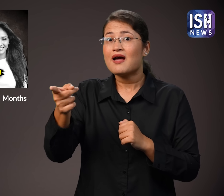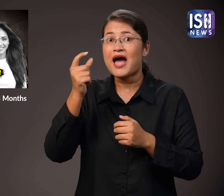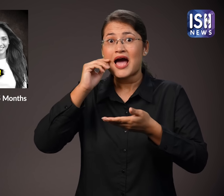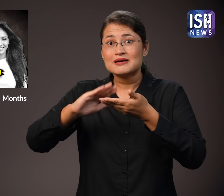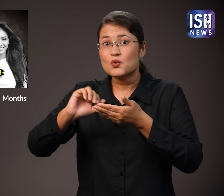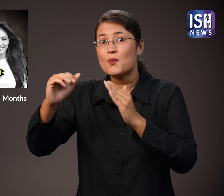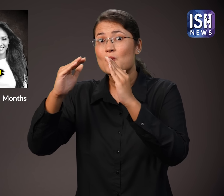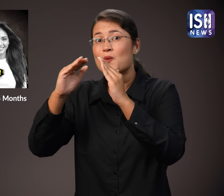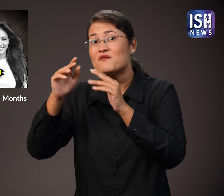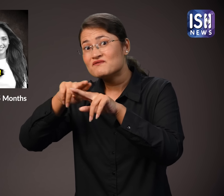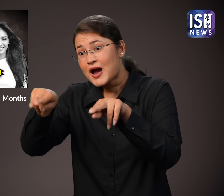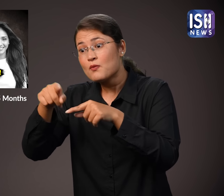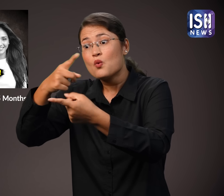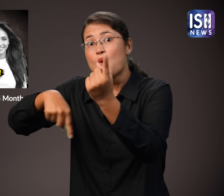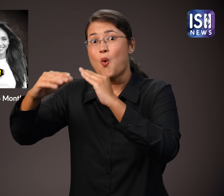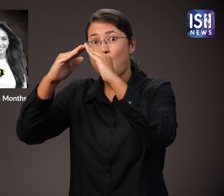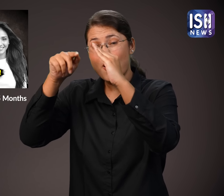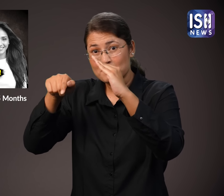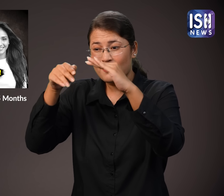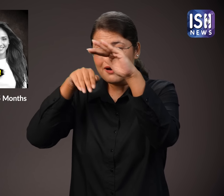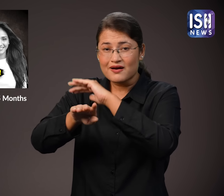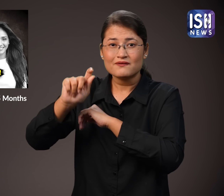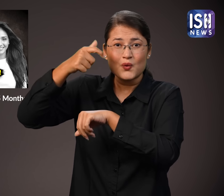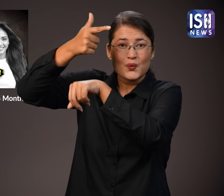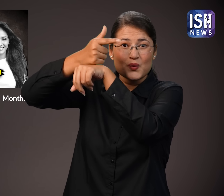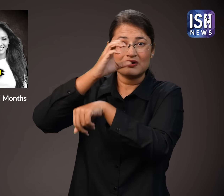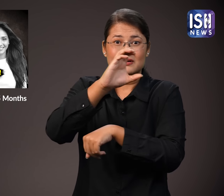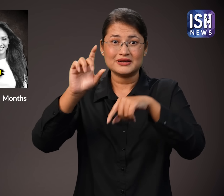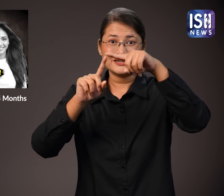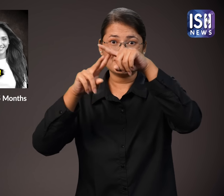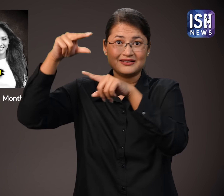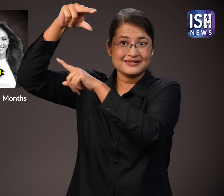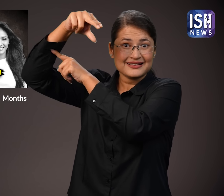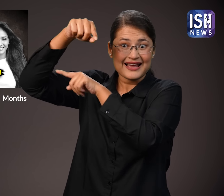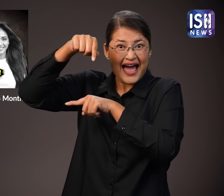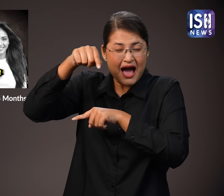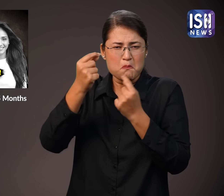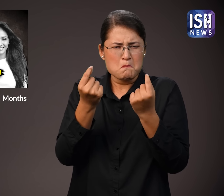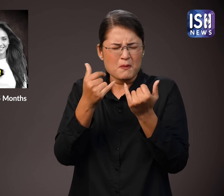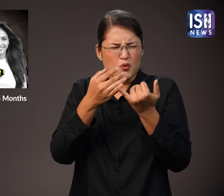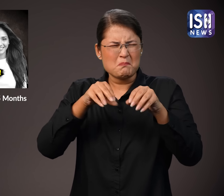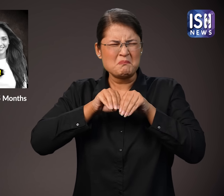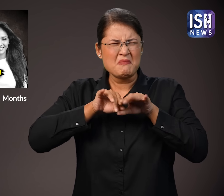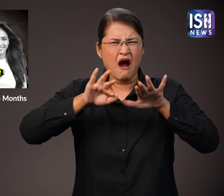CCTV footage from inside the house surfaced online.